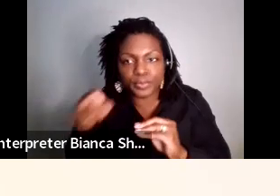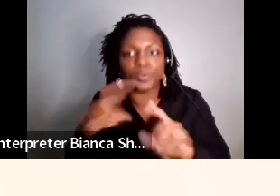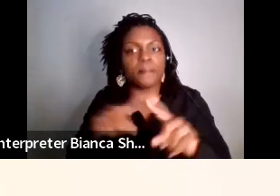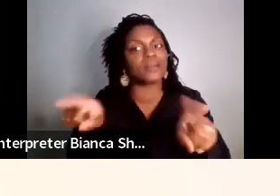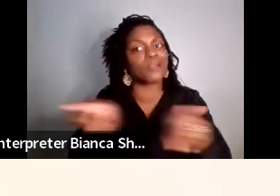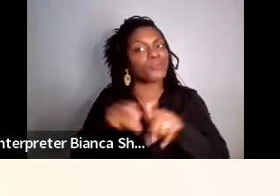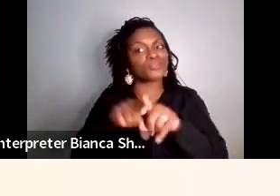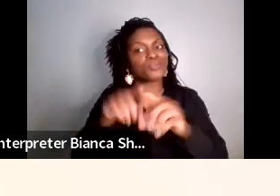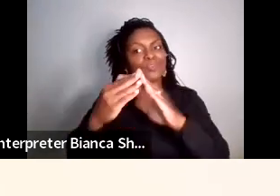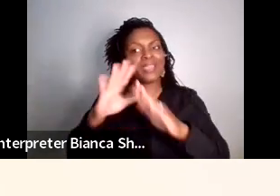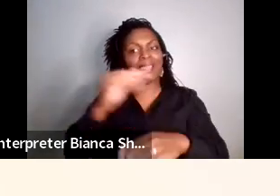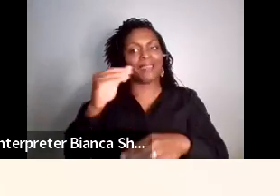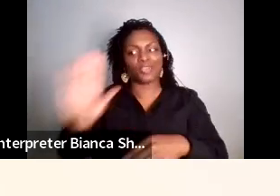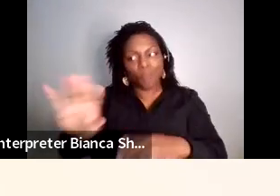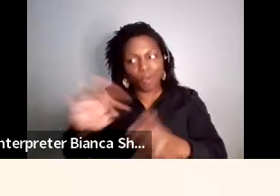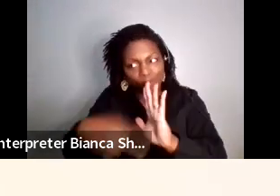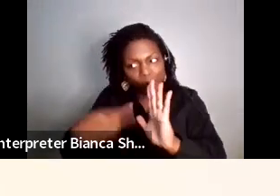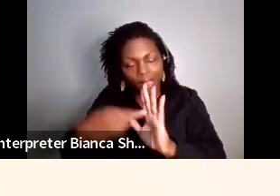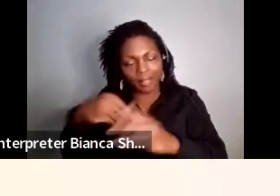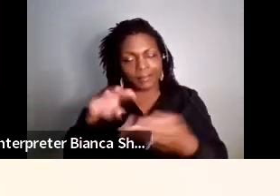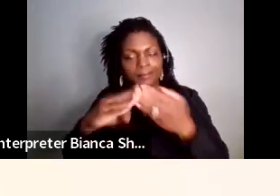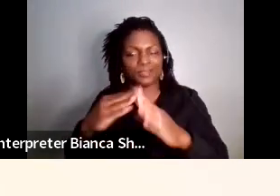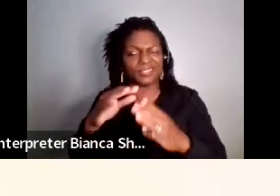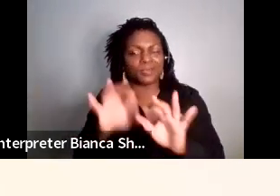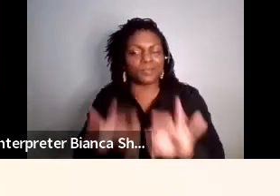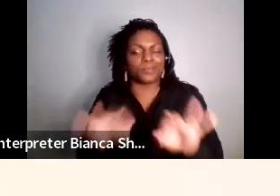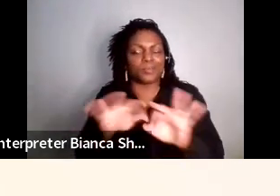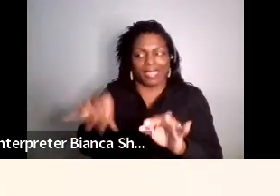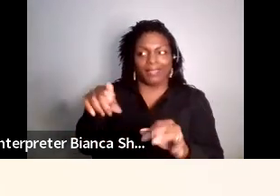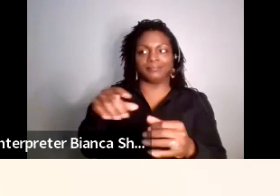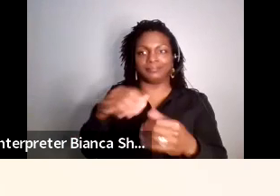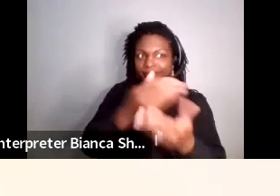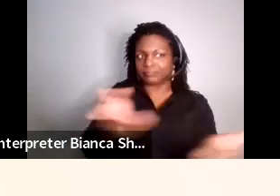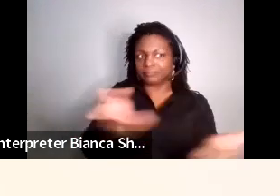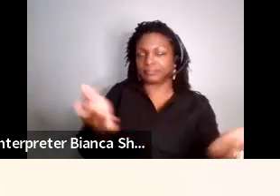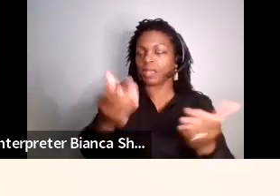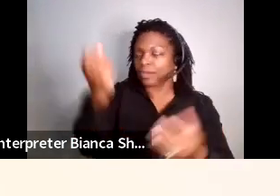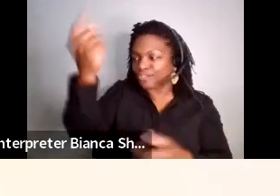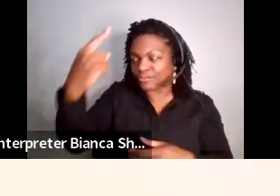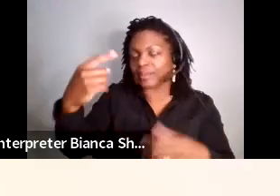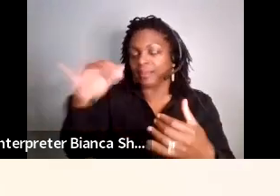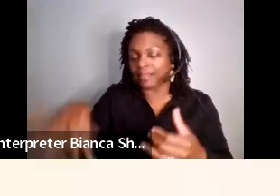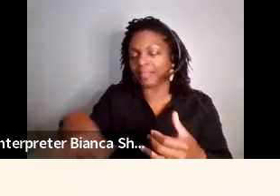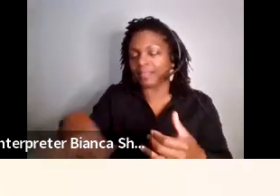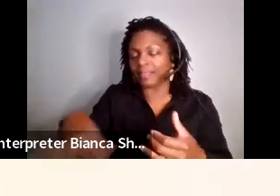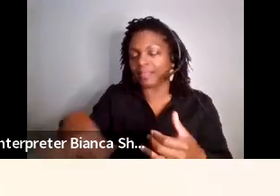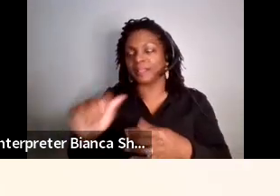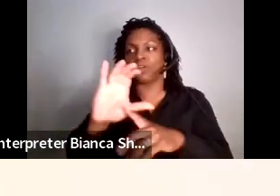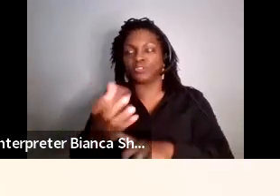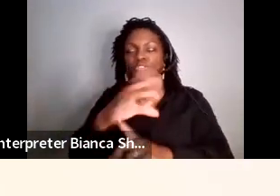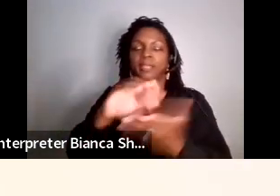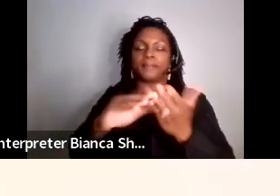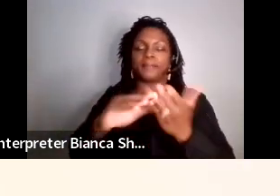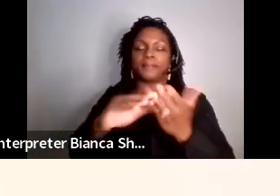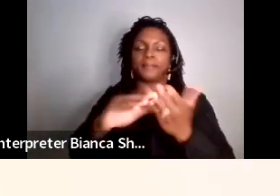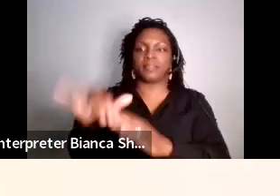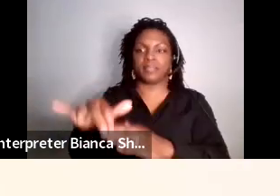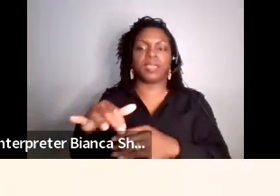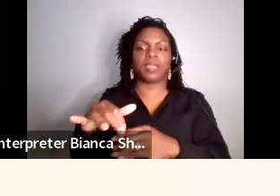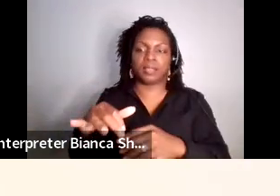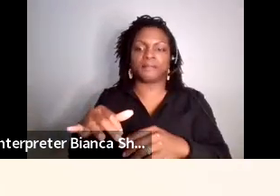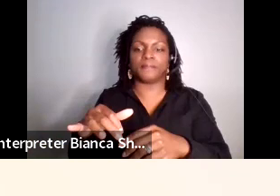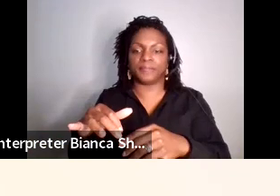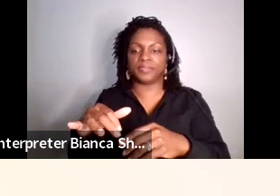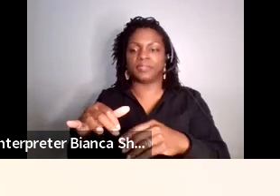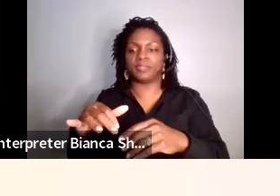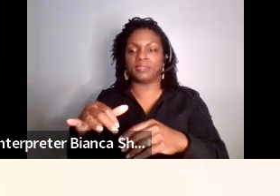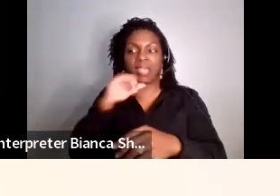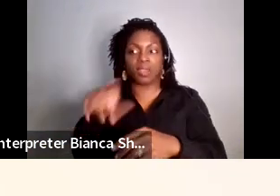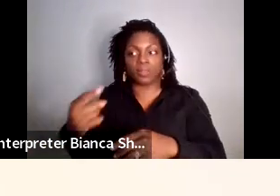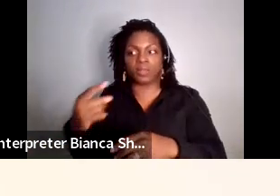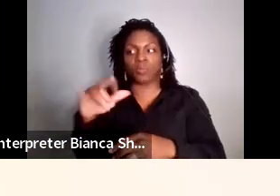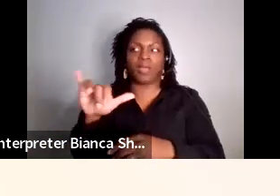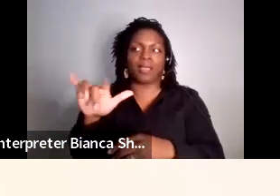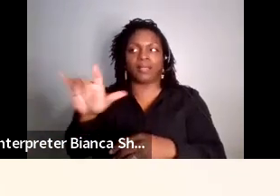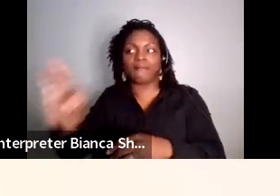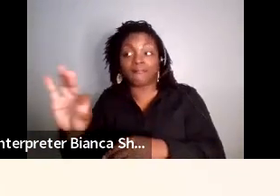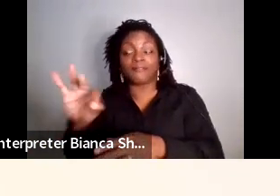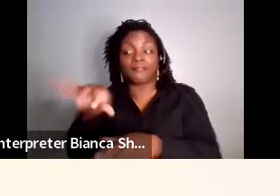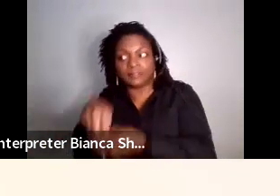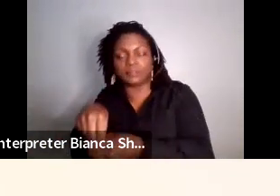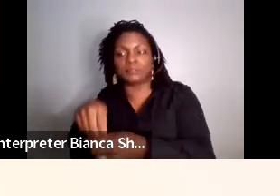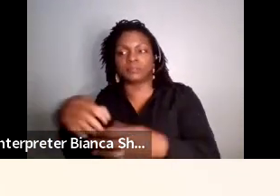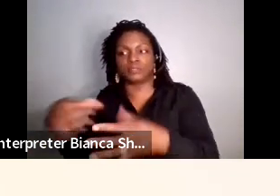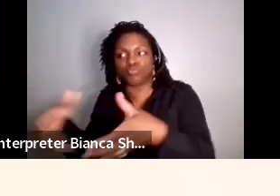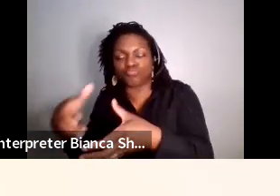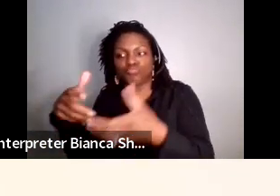And that's what I was saying there's this understanding and this acceptance and promotion of disability, culture and community and breed, not only within whilelf, but bring that back home and promoting that within their